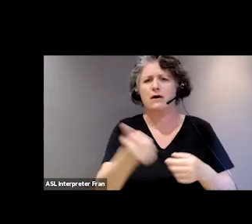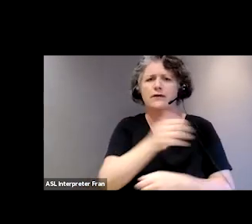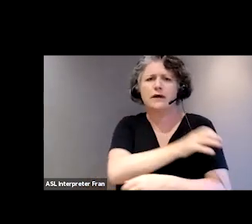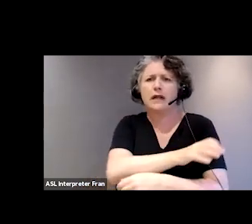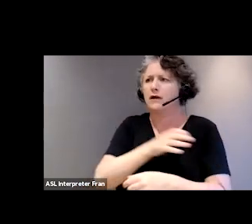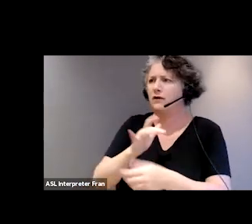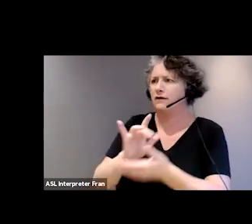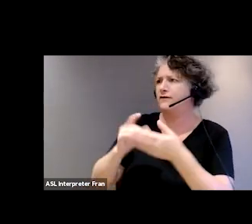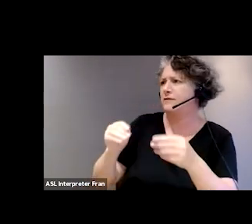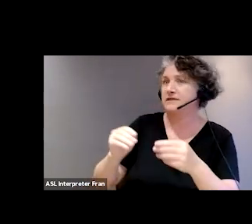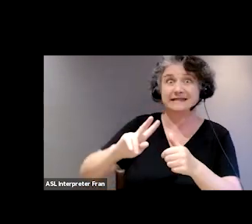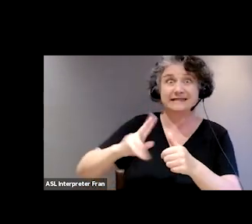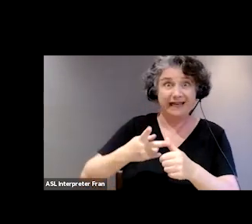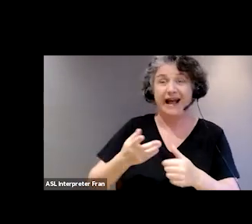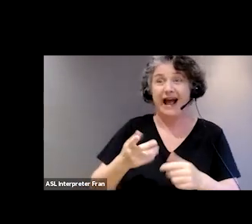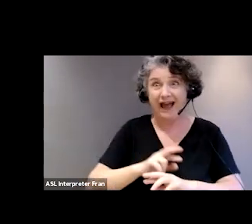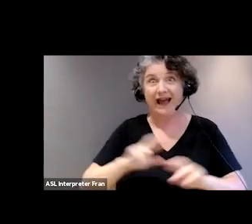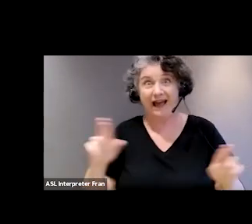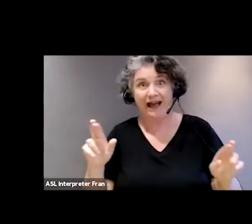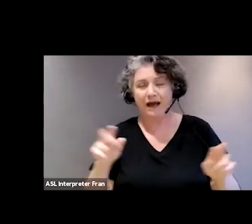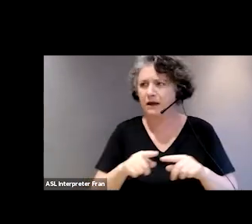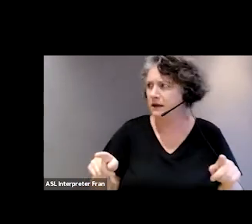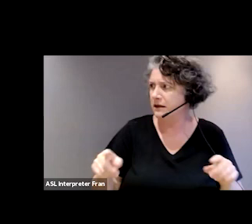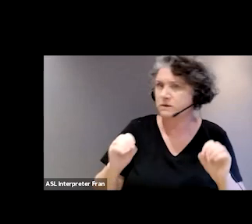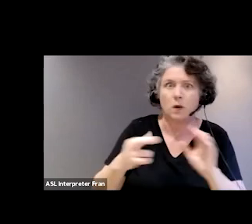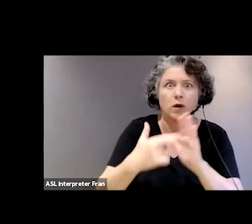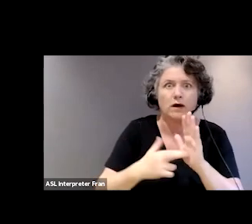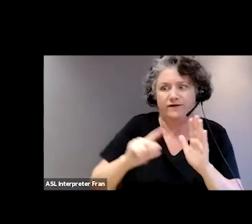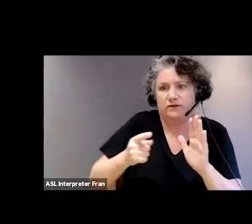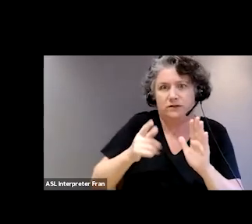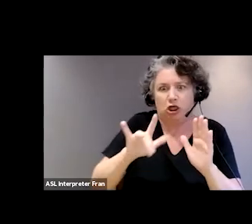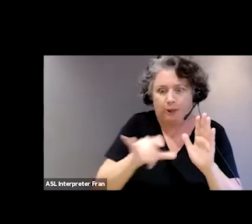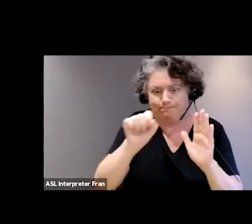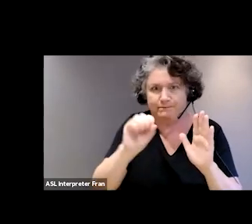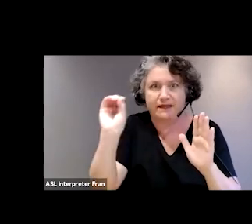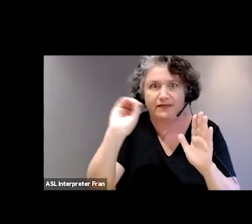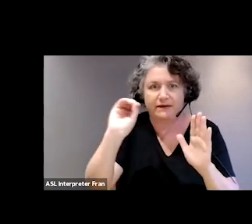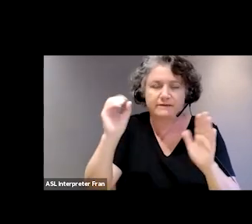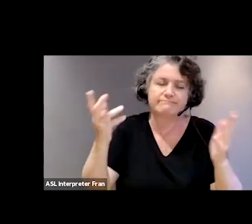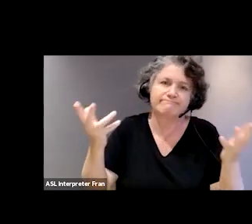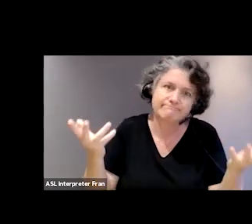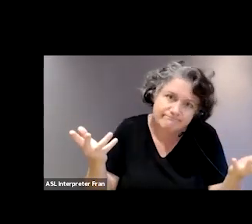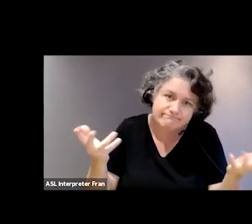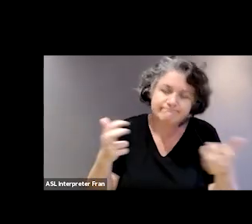't really want people waiting for second doses either, I could imagine. » JENNIFER MORIN: This has been a concern we have been